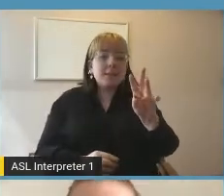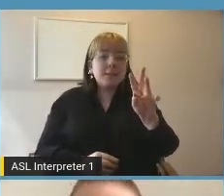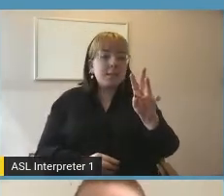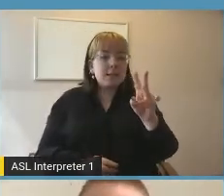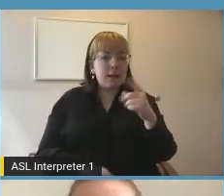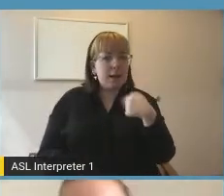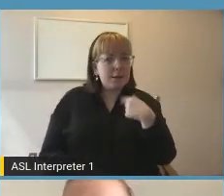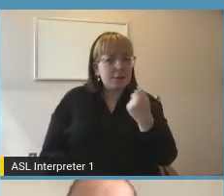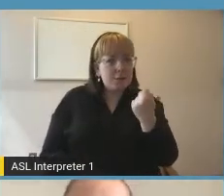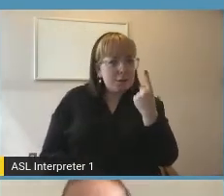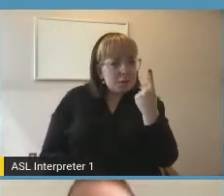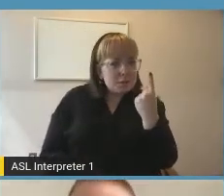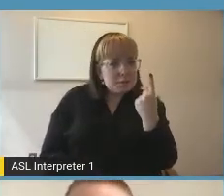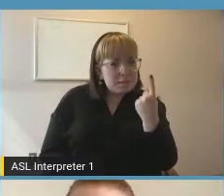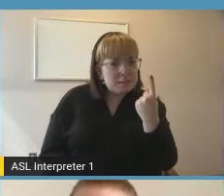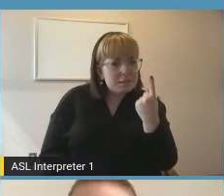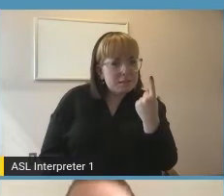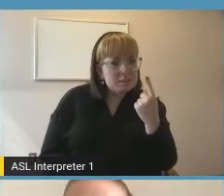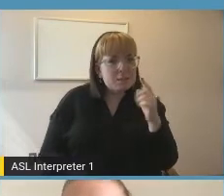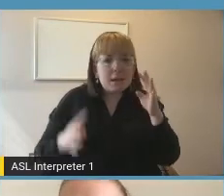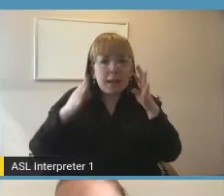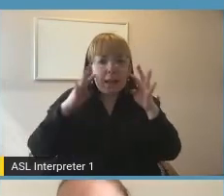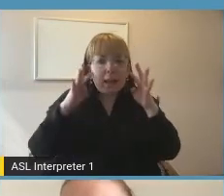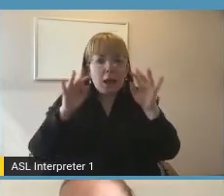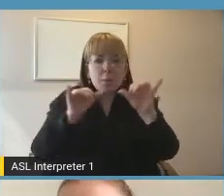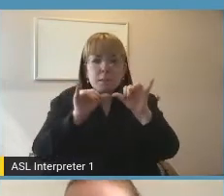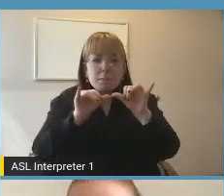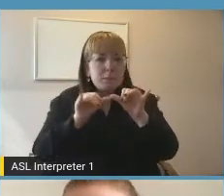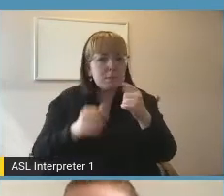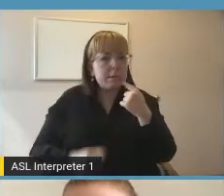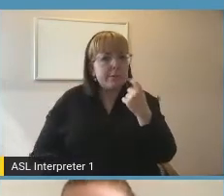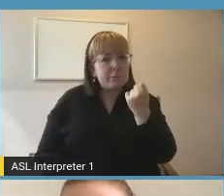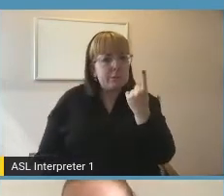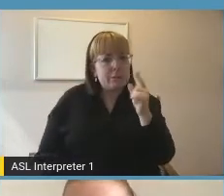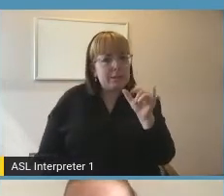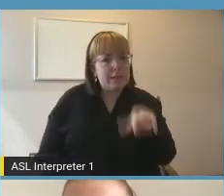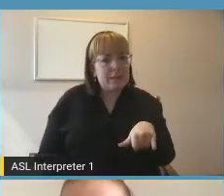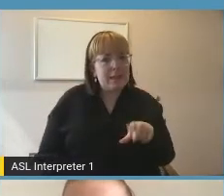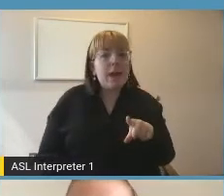LUFS as a loudness measurement, but that is how loud your podcast should be. You want